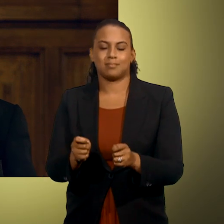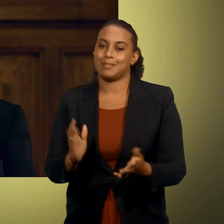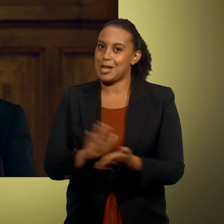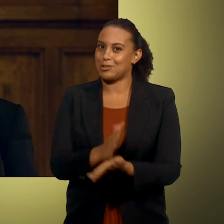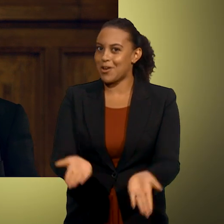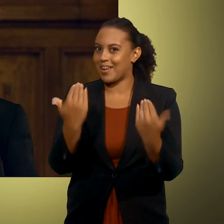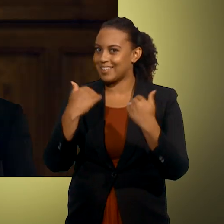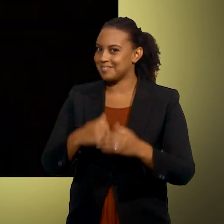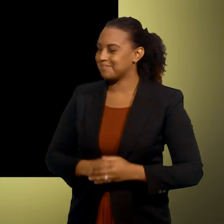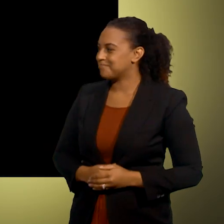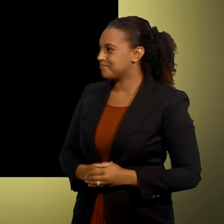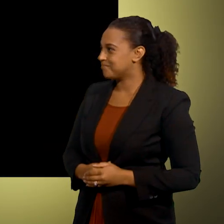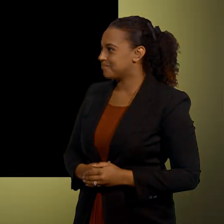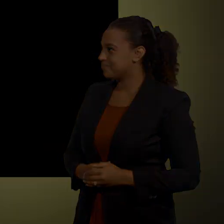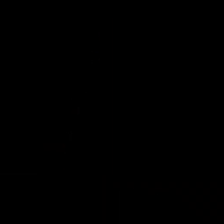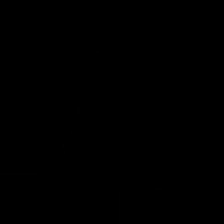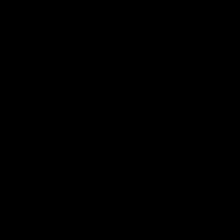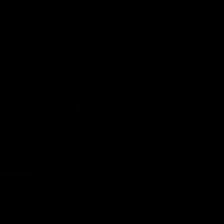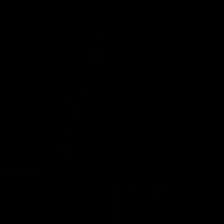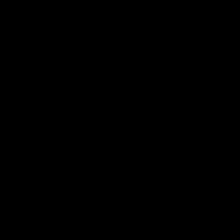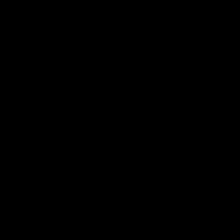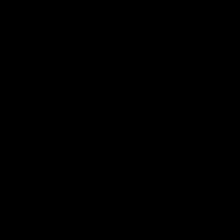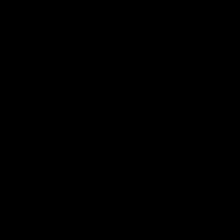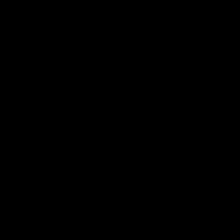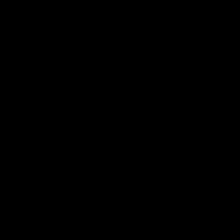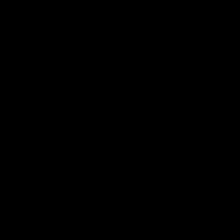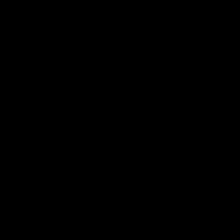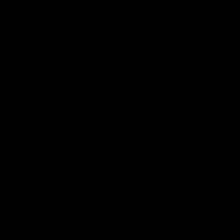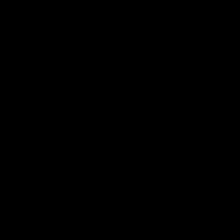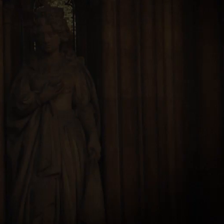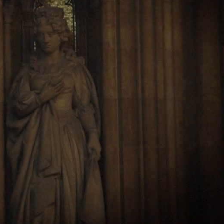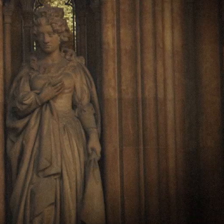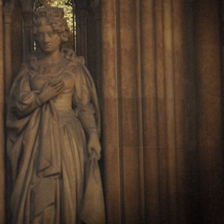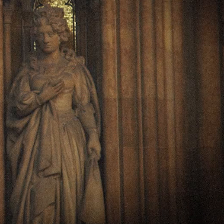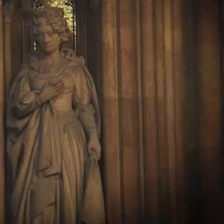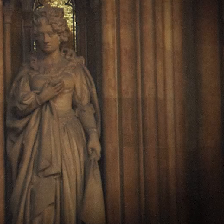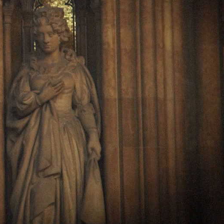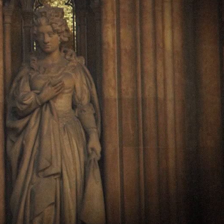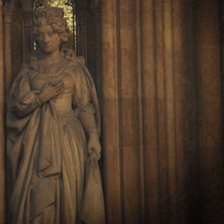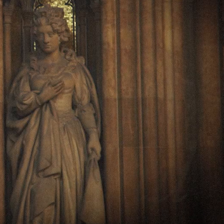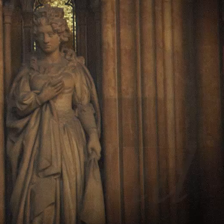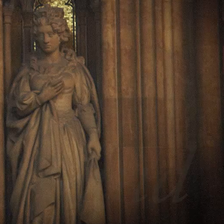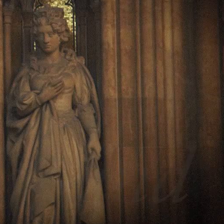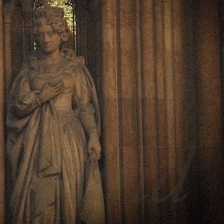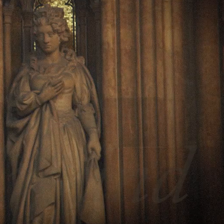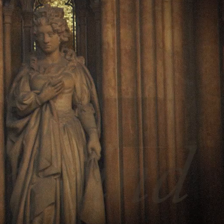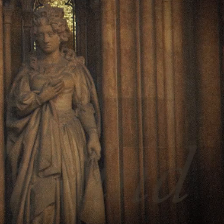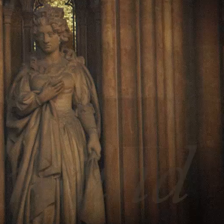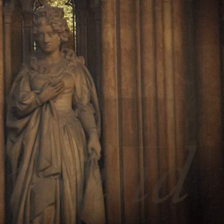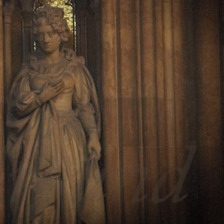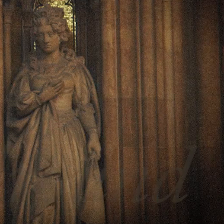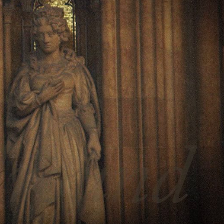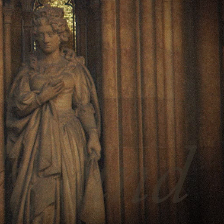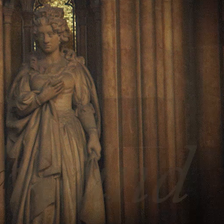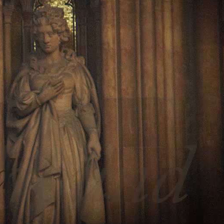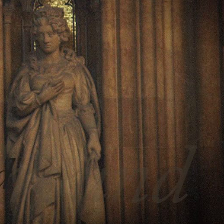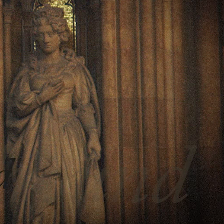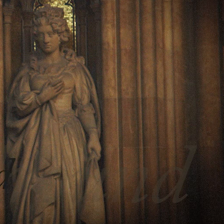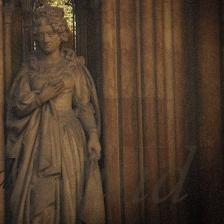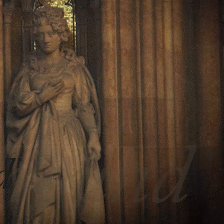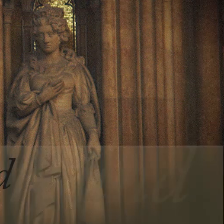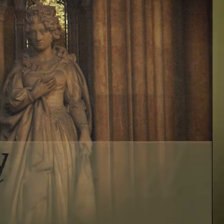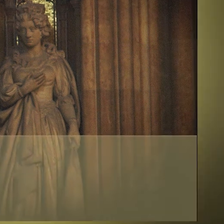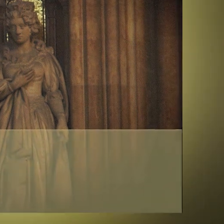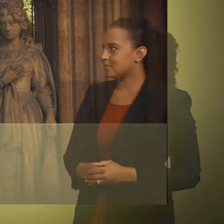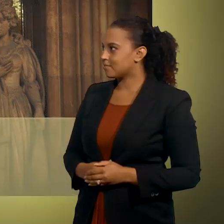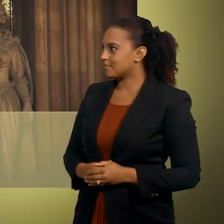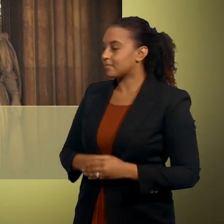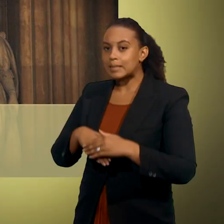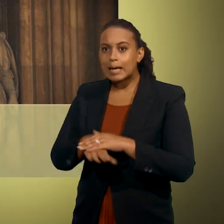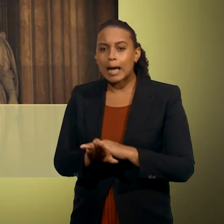Enjoy your visit.